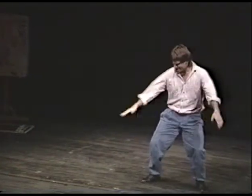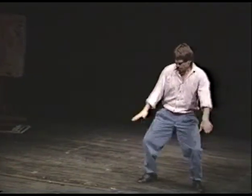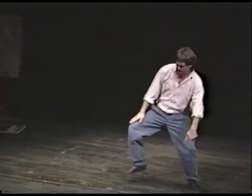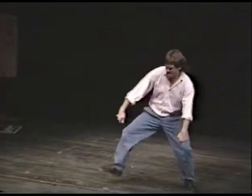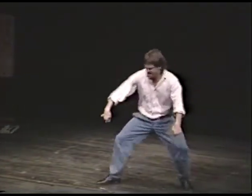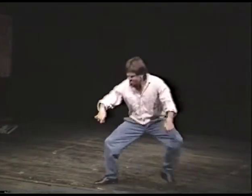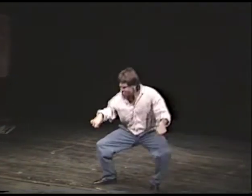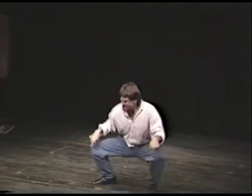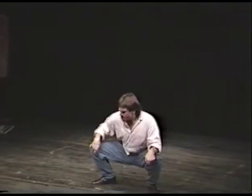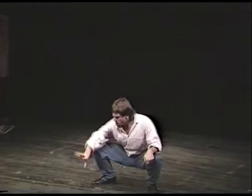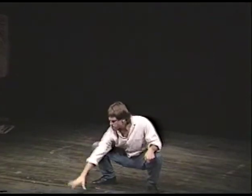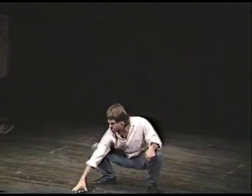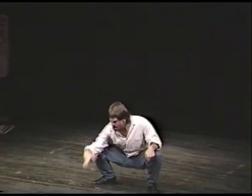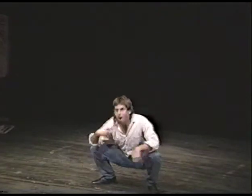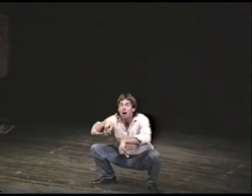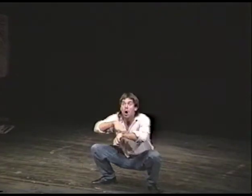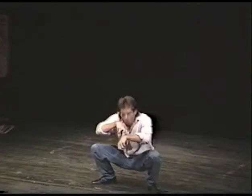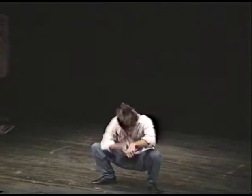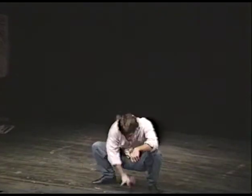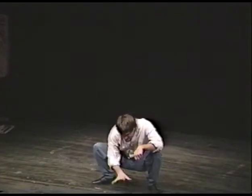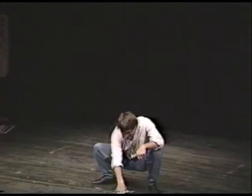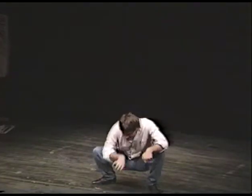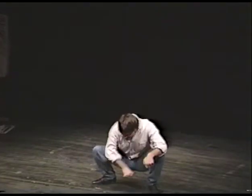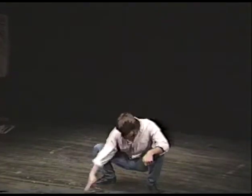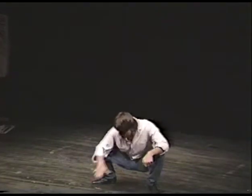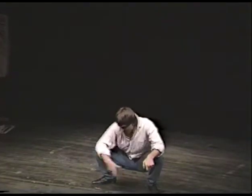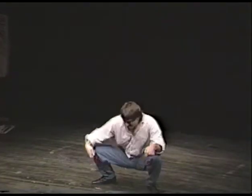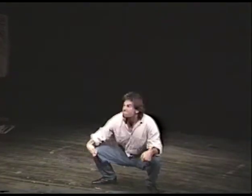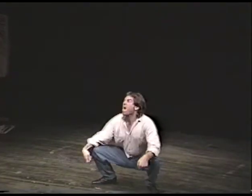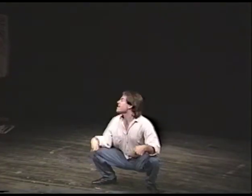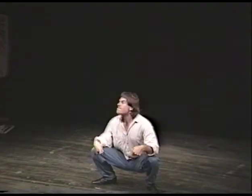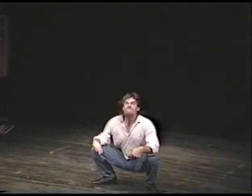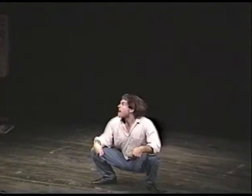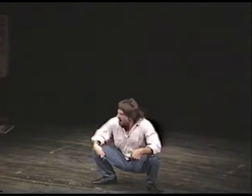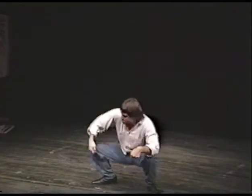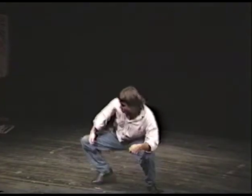And an old peasant woman in fiesta dress selling yams.